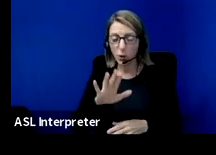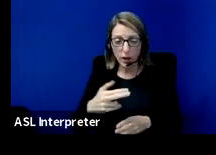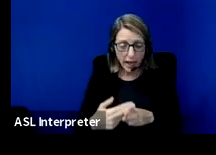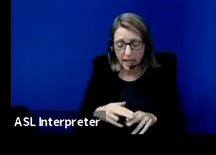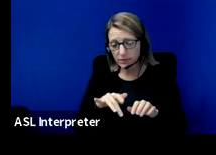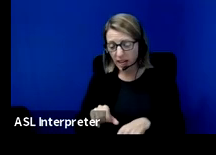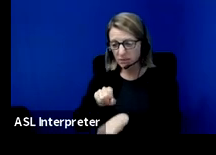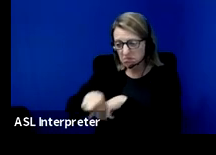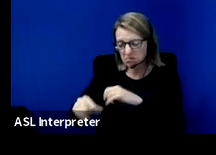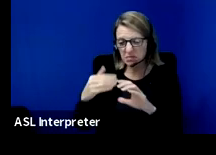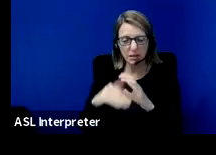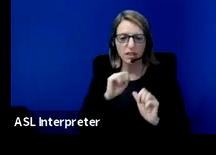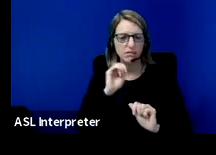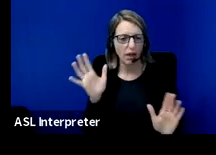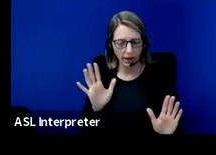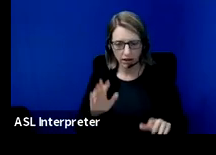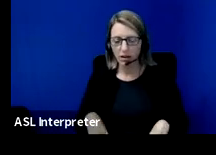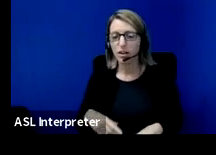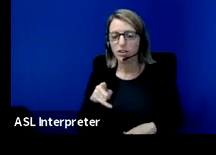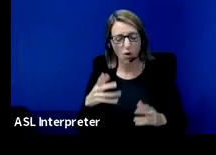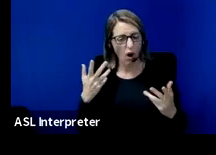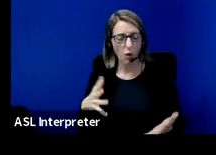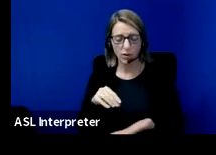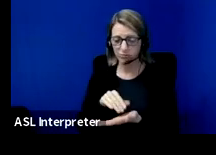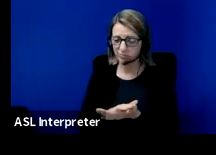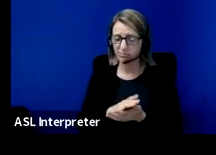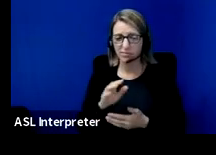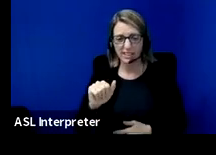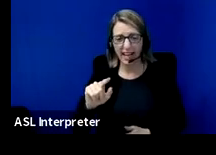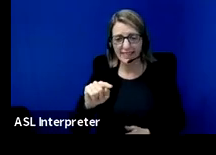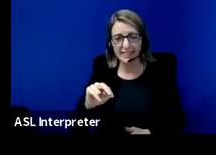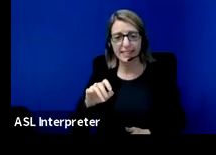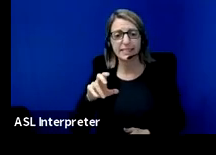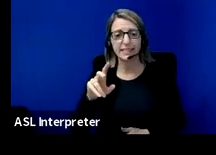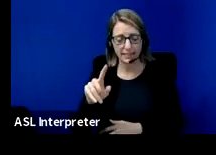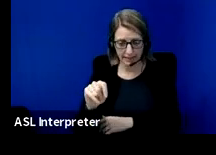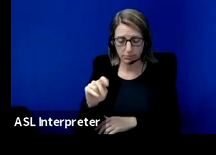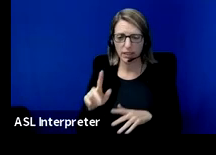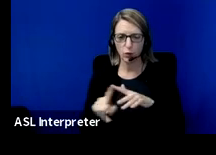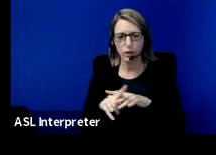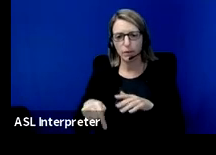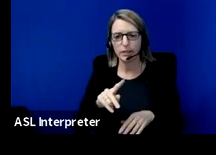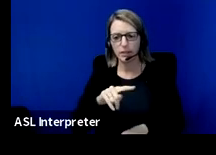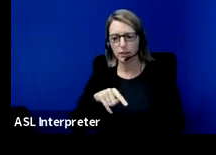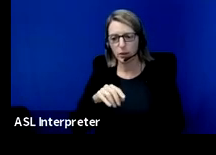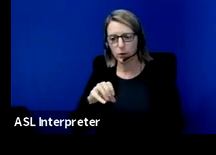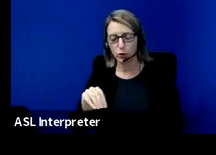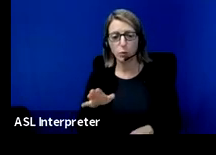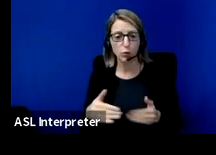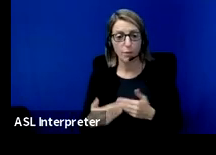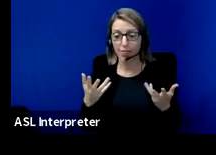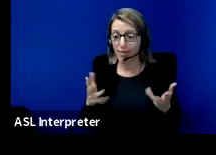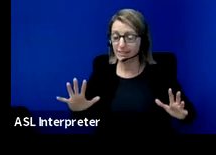ESD 112-- Kristina Wambold: You are already being marked as an attendance by being in this zoom room. That's it. You don't need to do anything else.